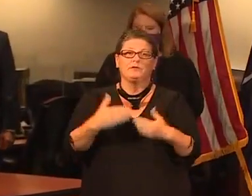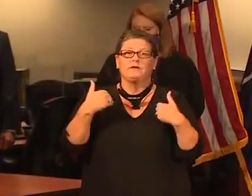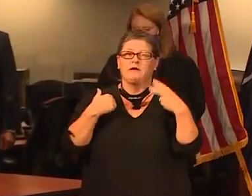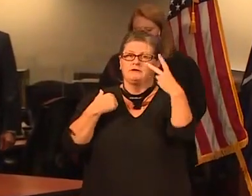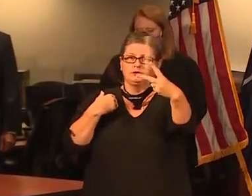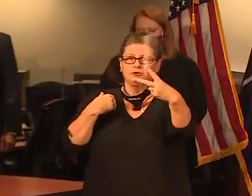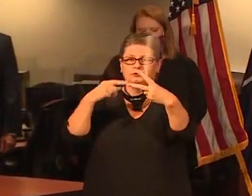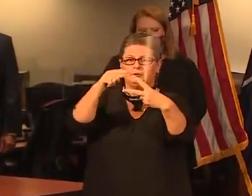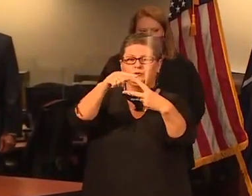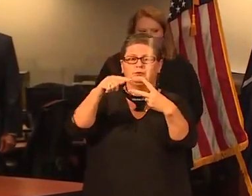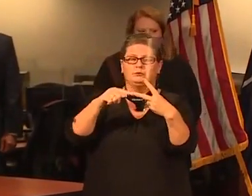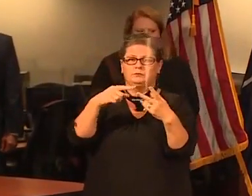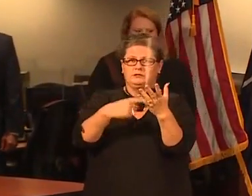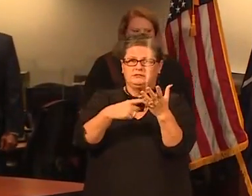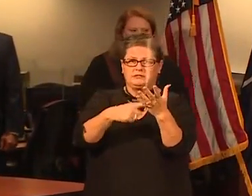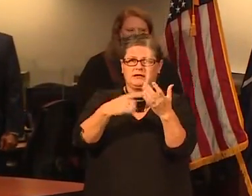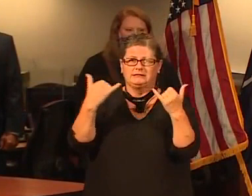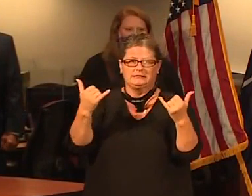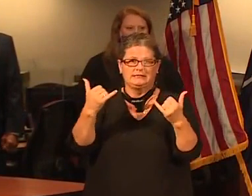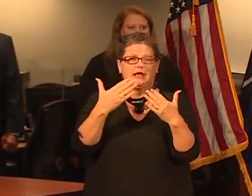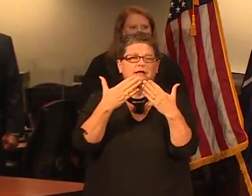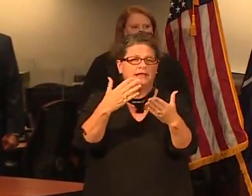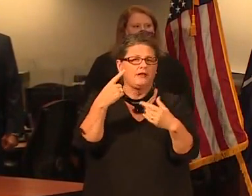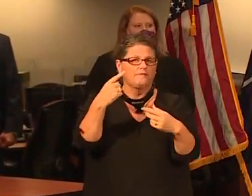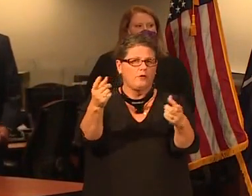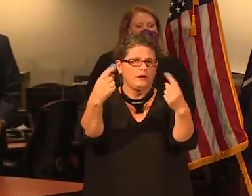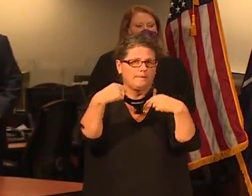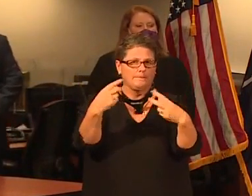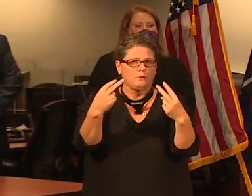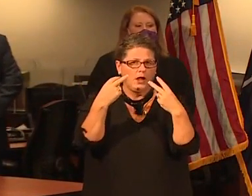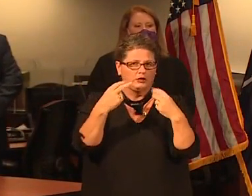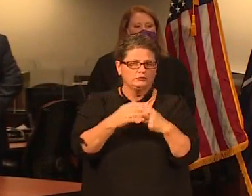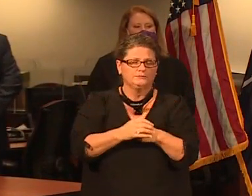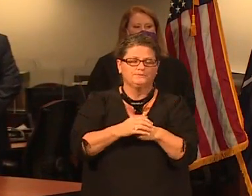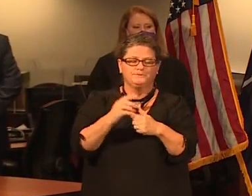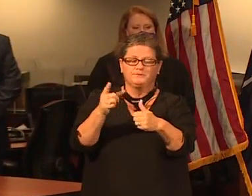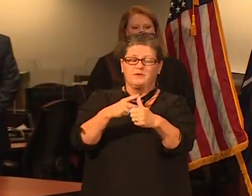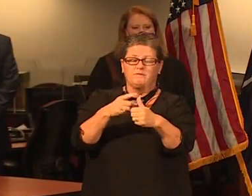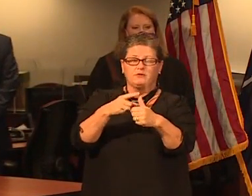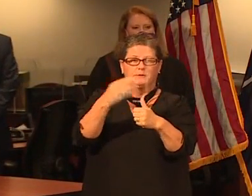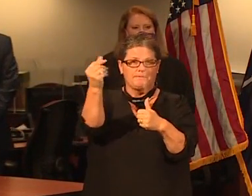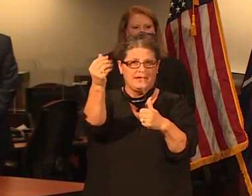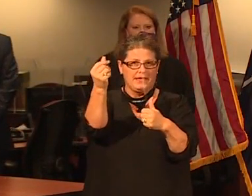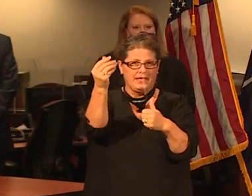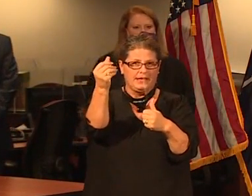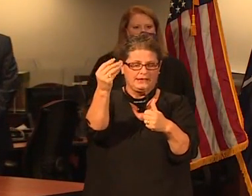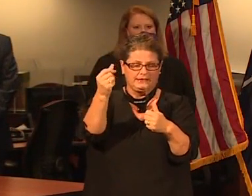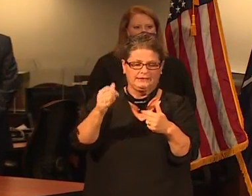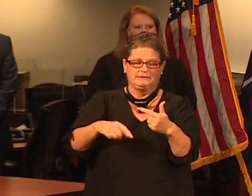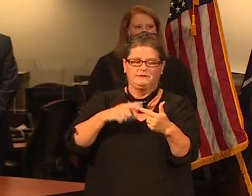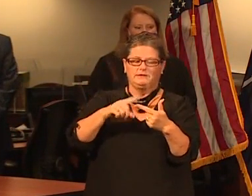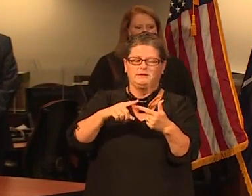THANK YOU, CHAPLAIN. WE HAVE TWO THINGS TO TALK ABOUT TODAY. WE APPRECIATE YOU COMING.